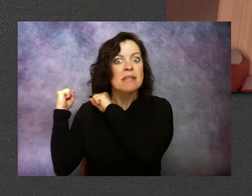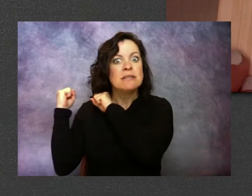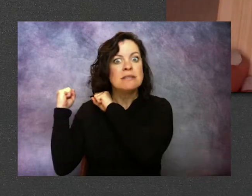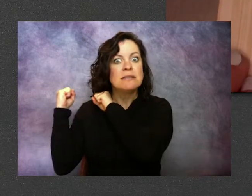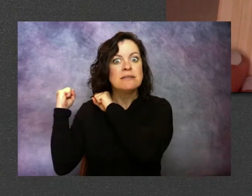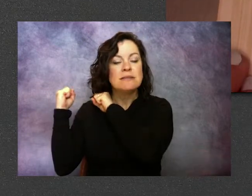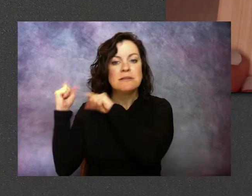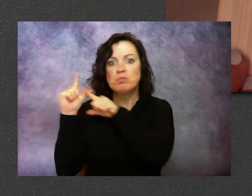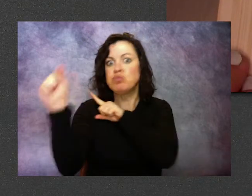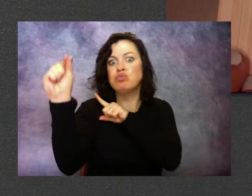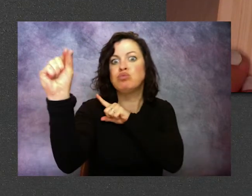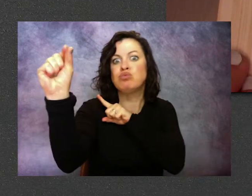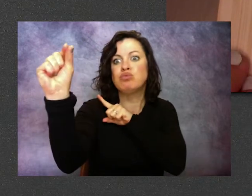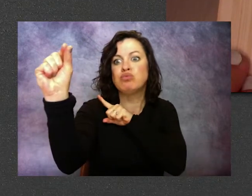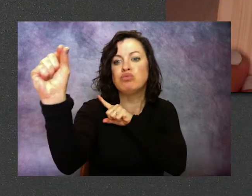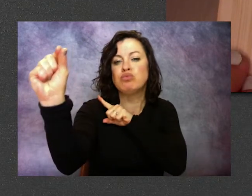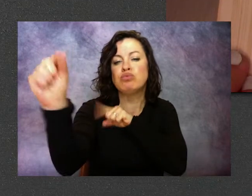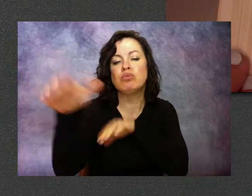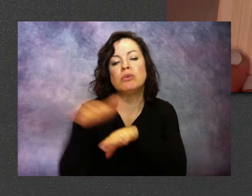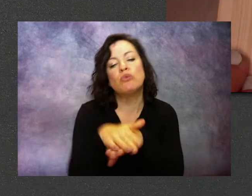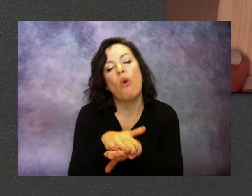Fast-slow.